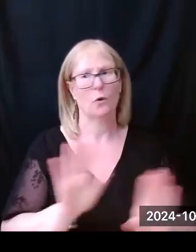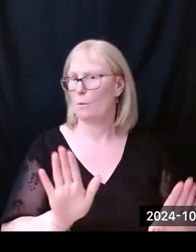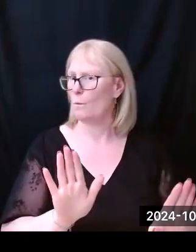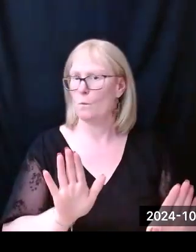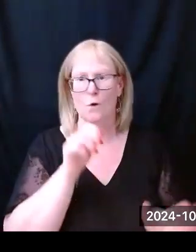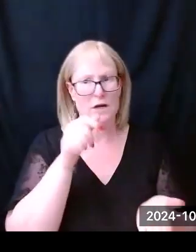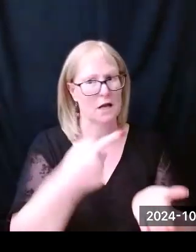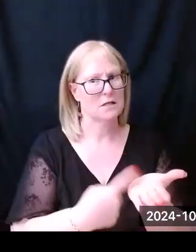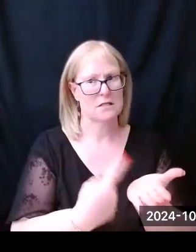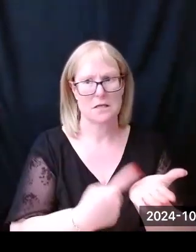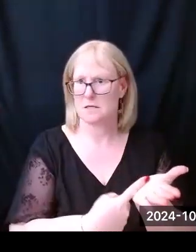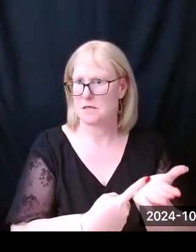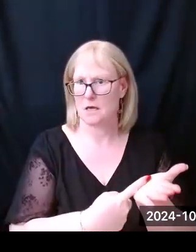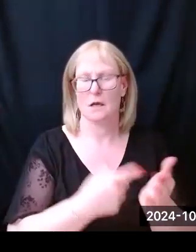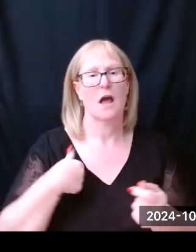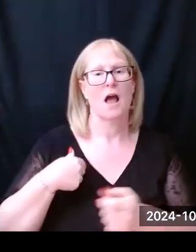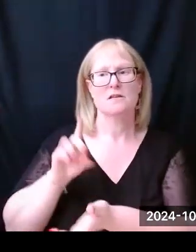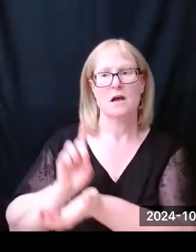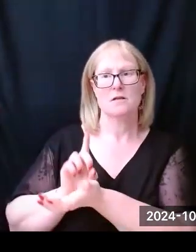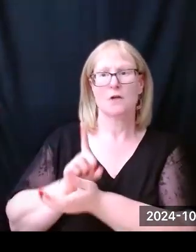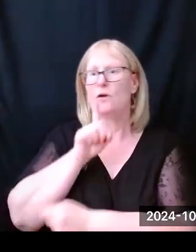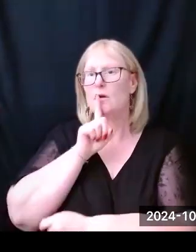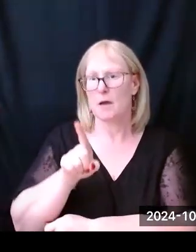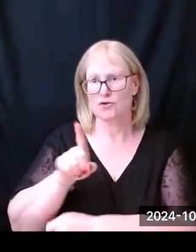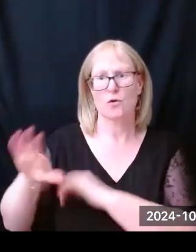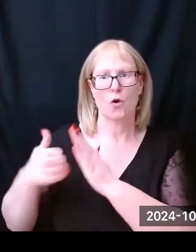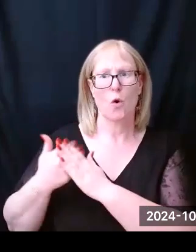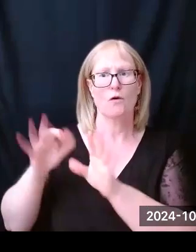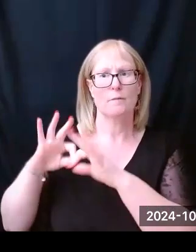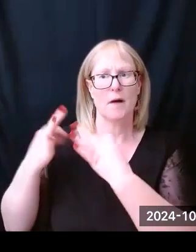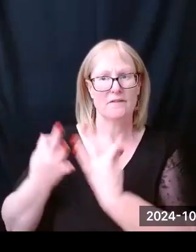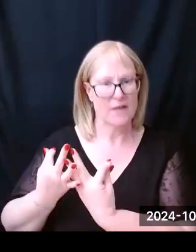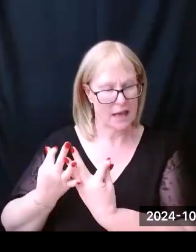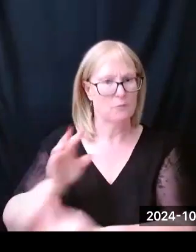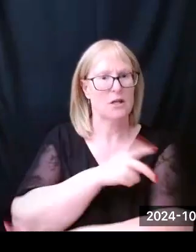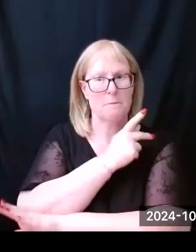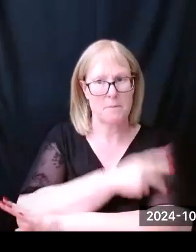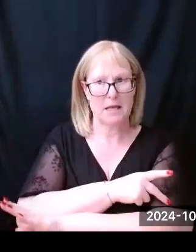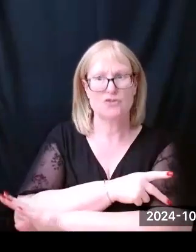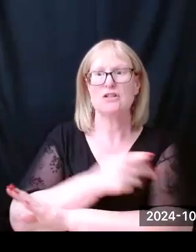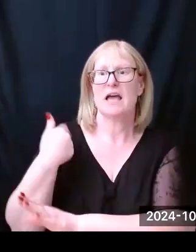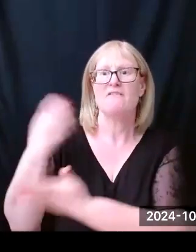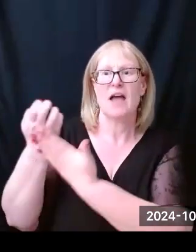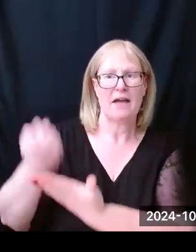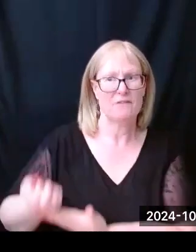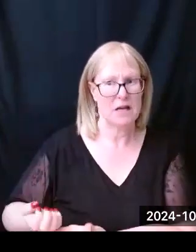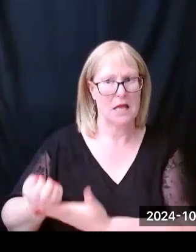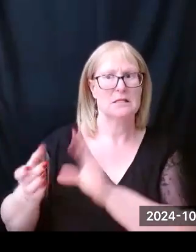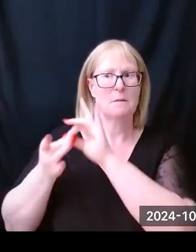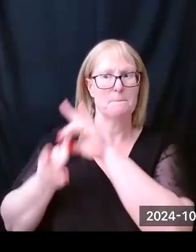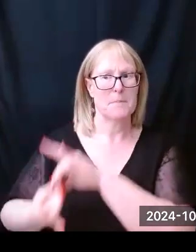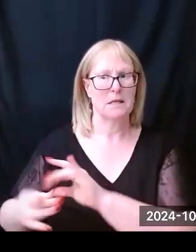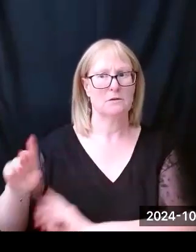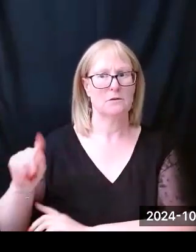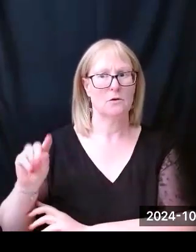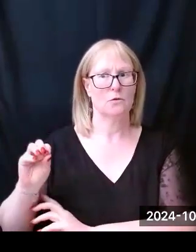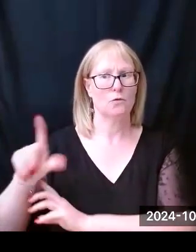all of my patients and families I work with have access to evidence-based tools. However, I just want everyone to know that what